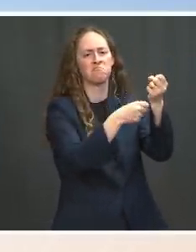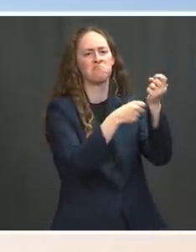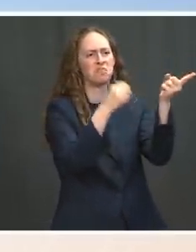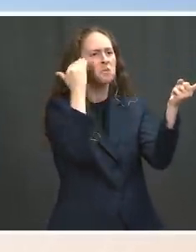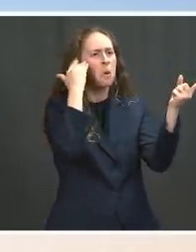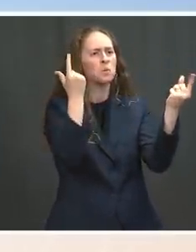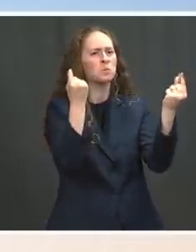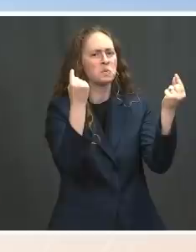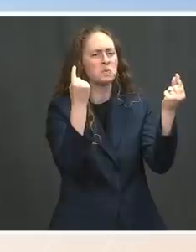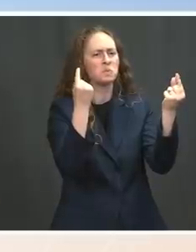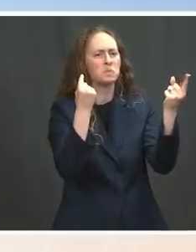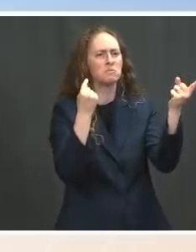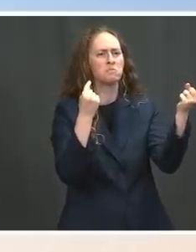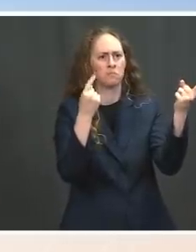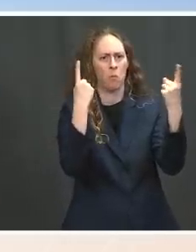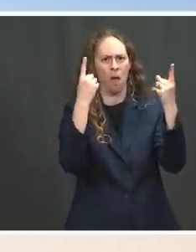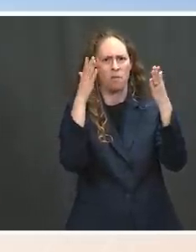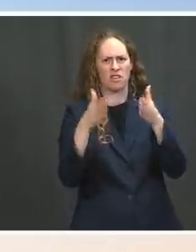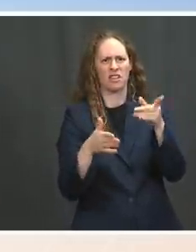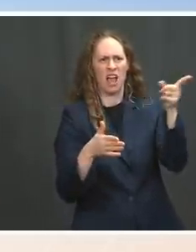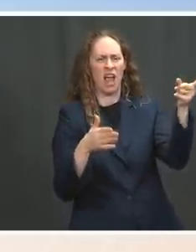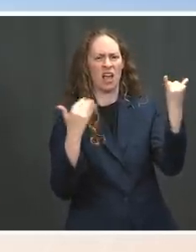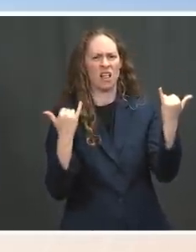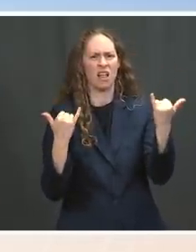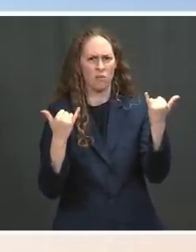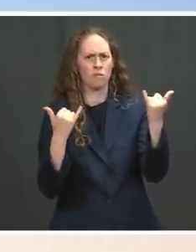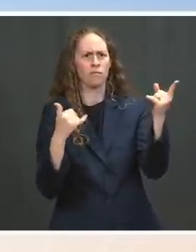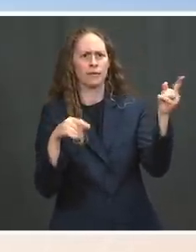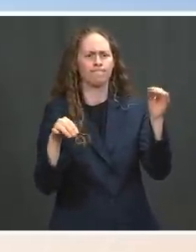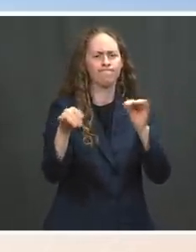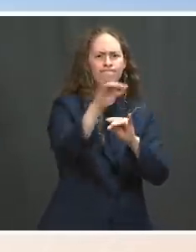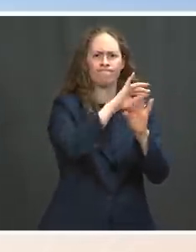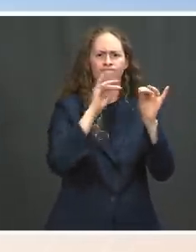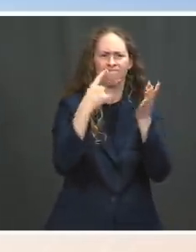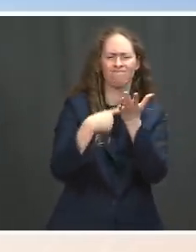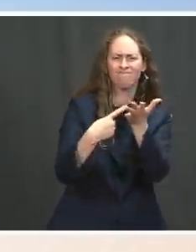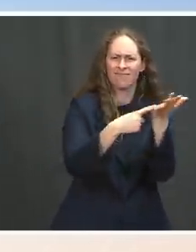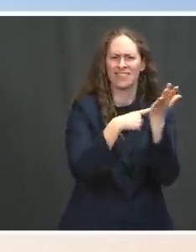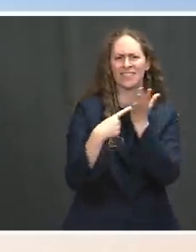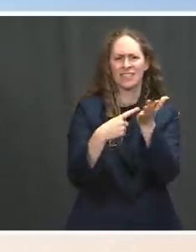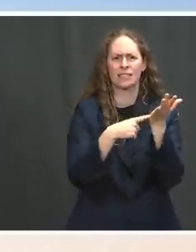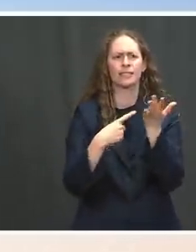to a range of senior officials. And Jonathan and his team are fully latched up with both our team here,